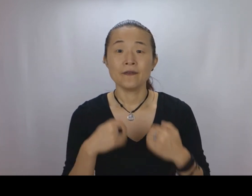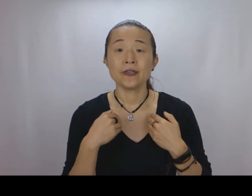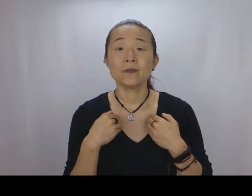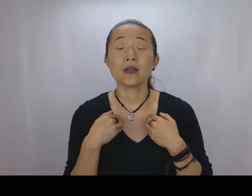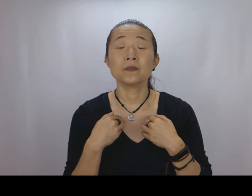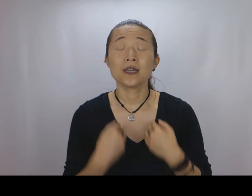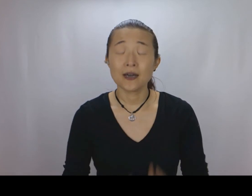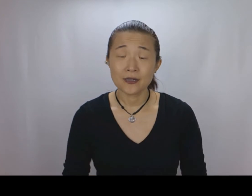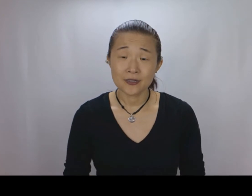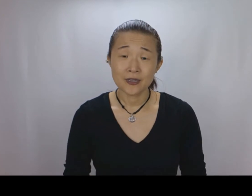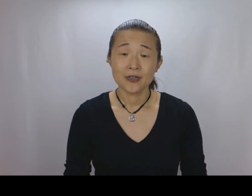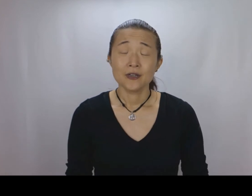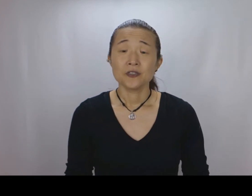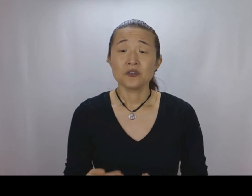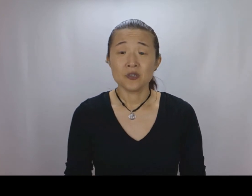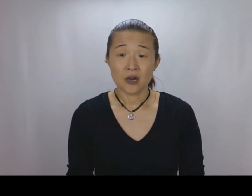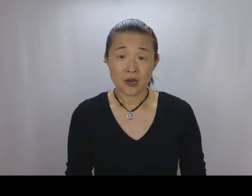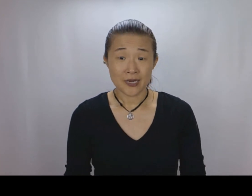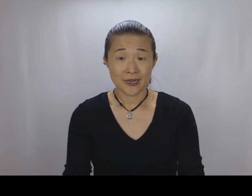and when you become tired, you yawn.